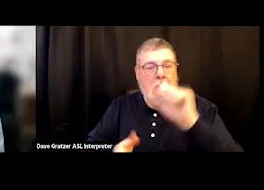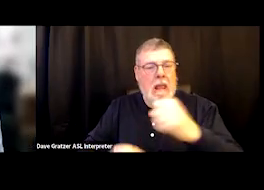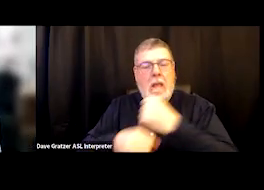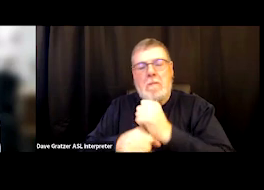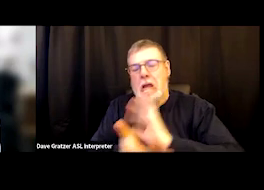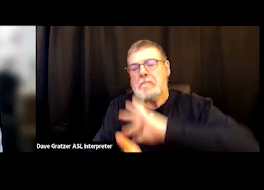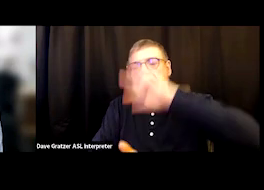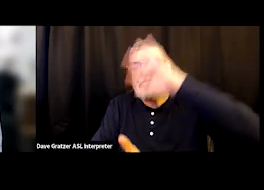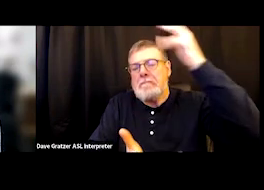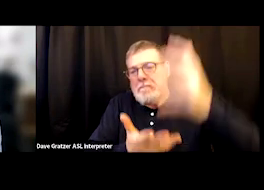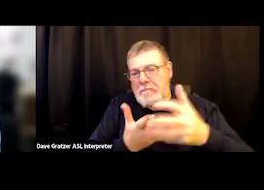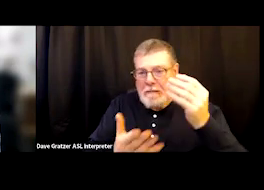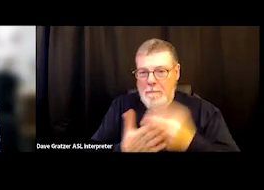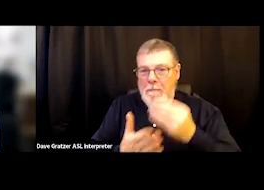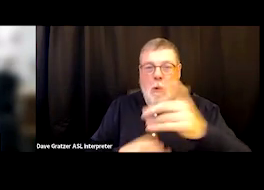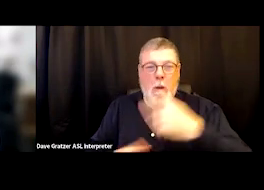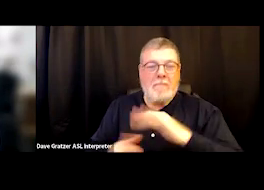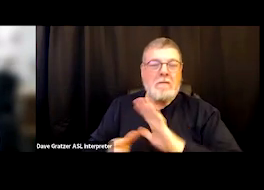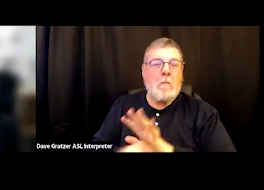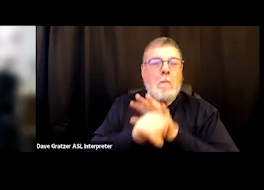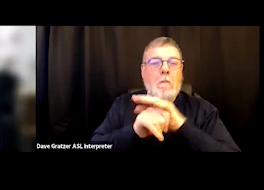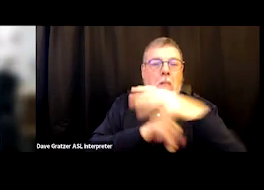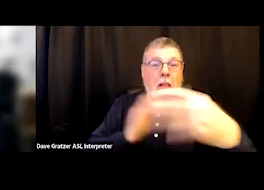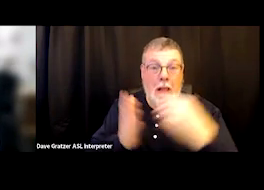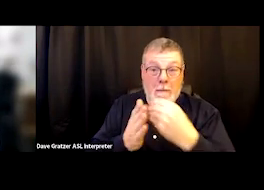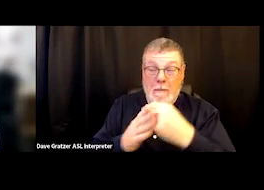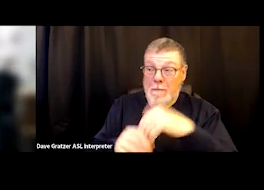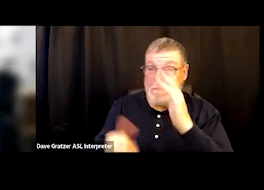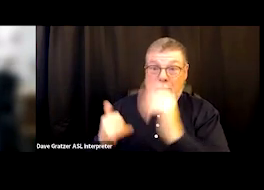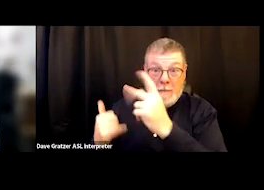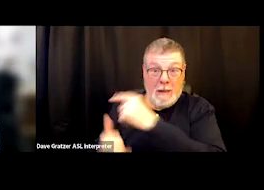but if you are unable to earn substantial gainful activity